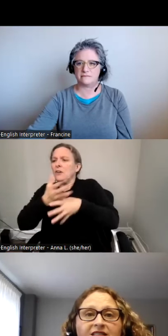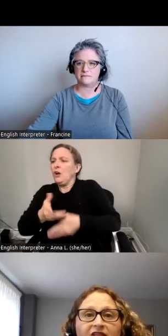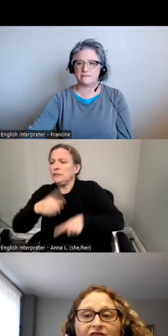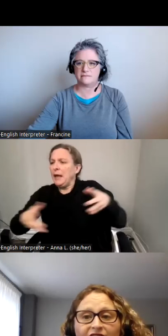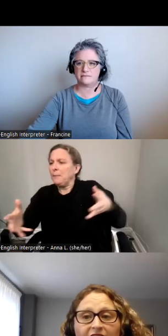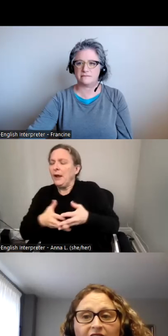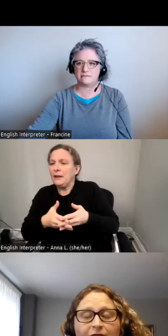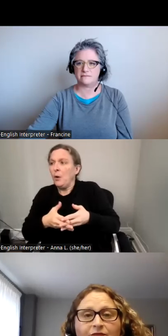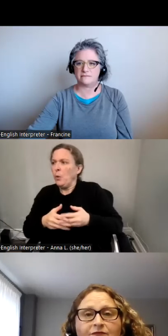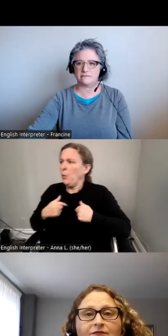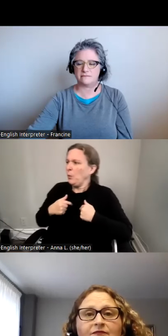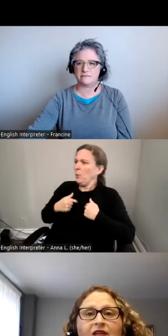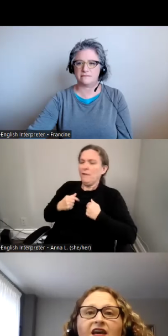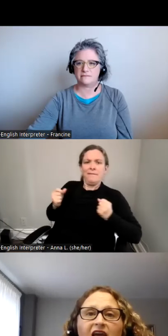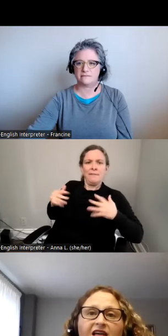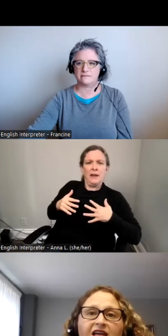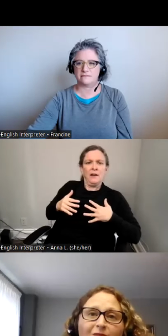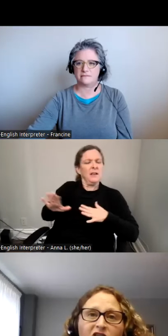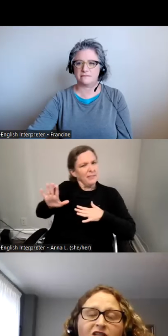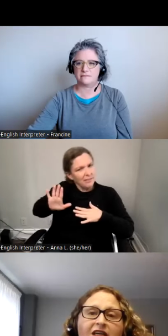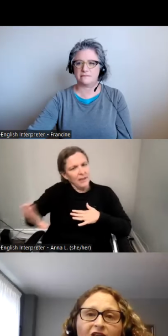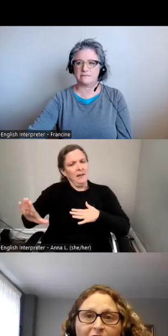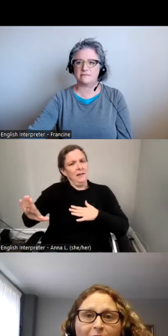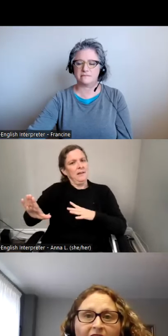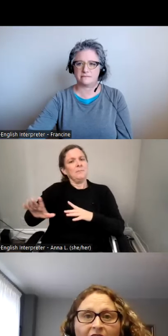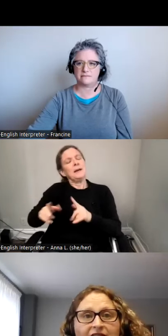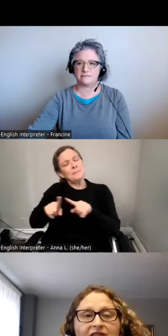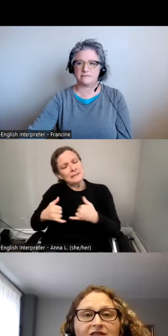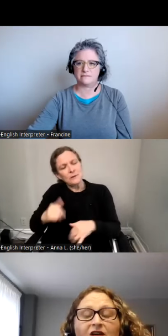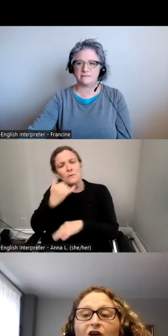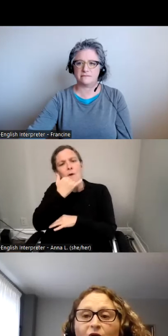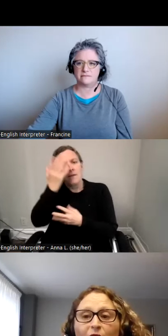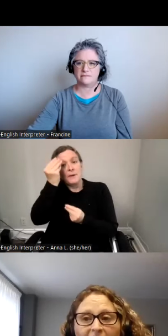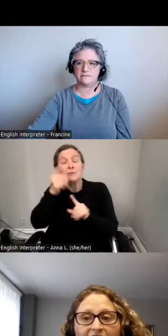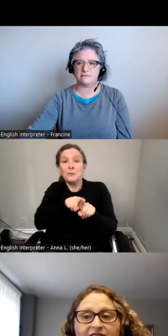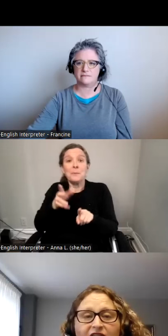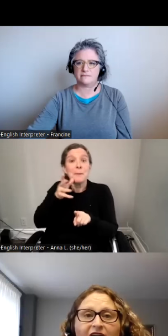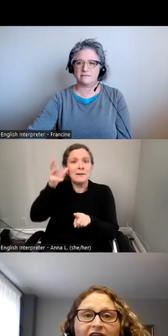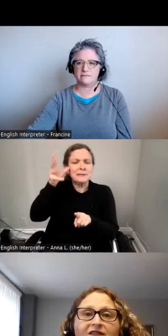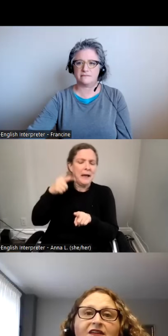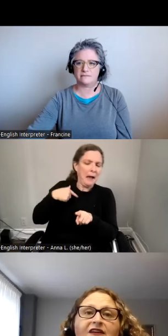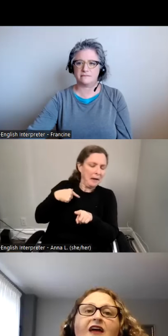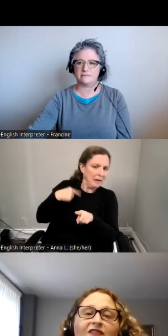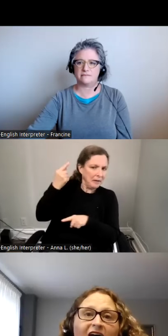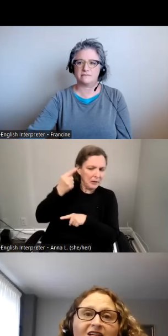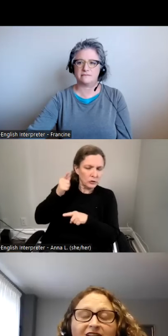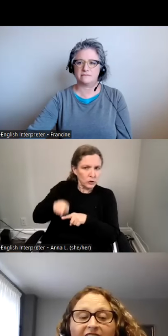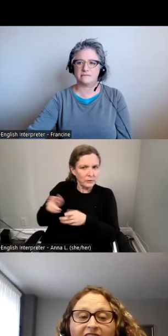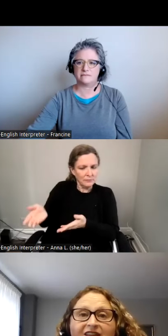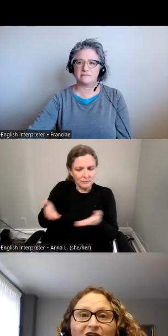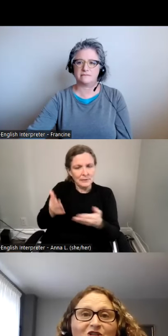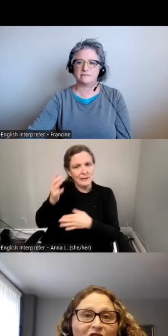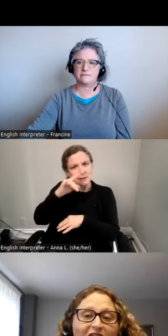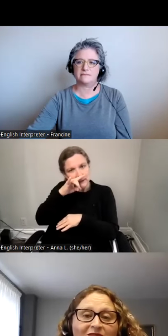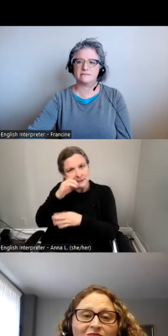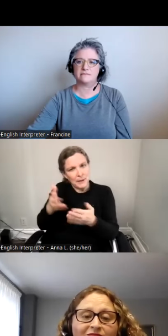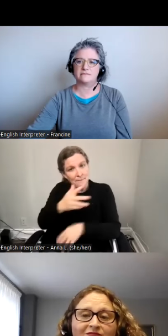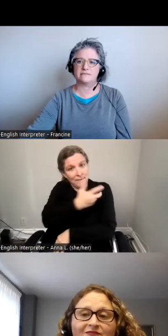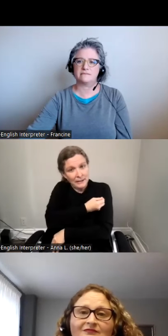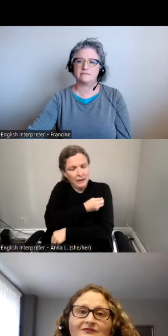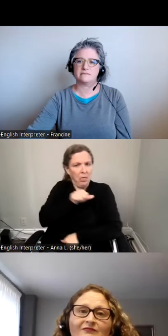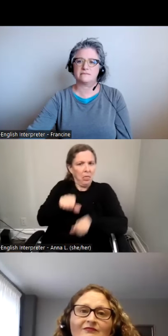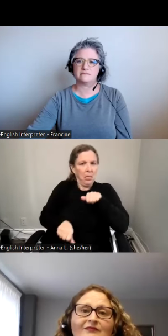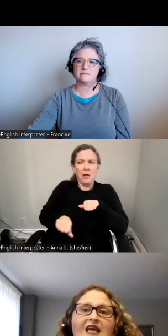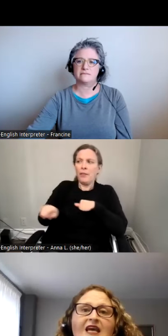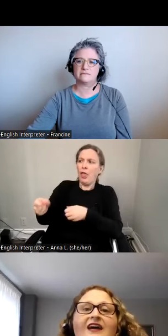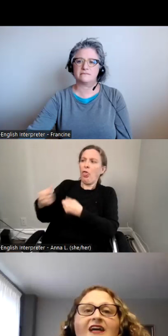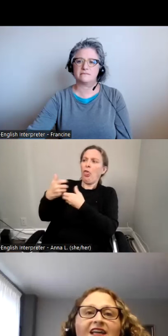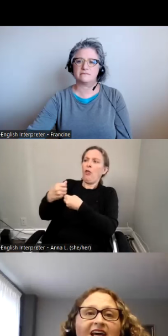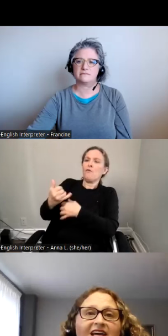This is something that has been marketed by the anti-vacs, community.